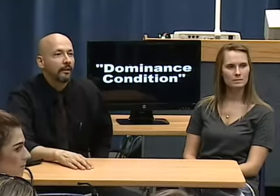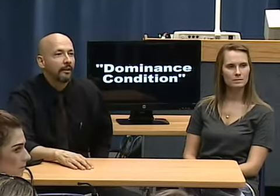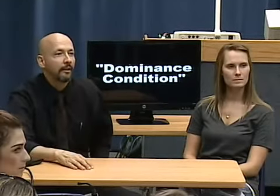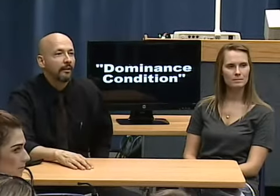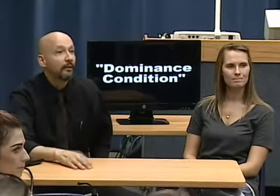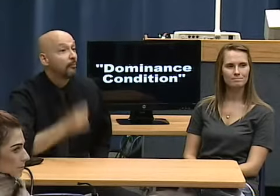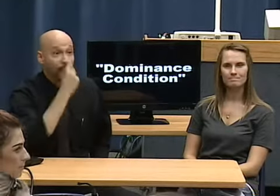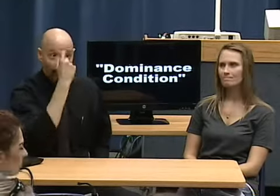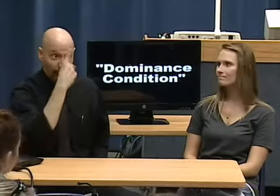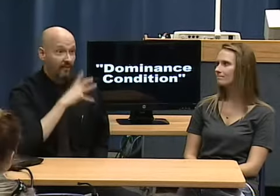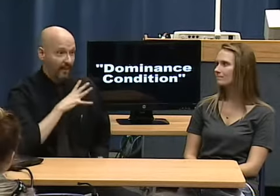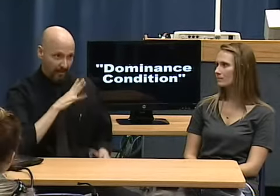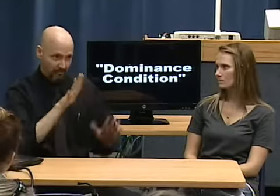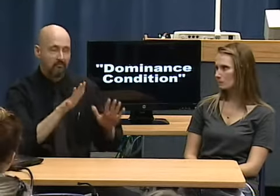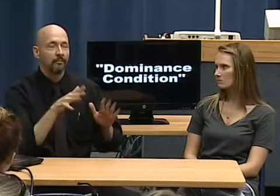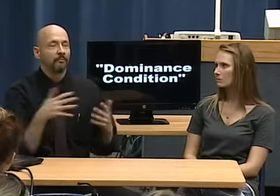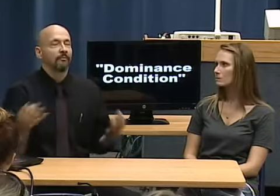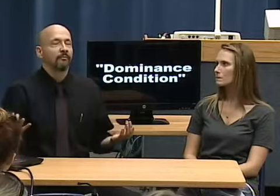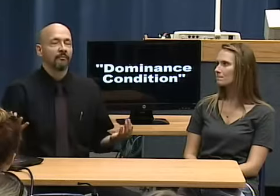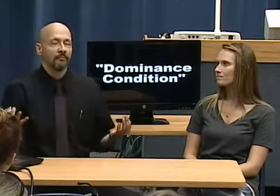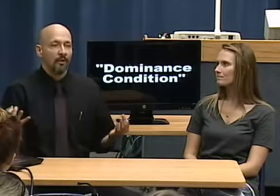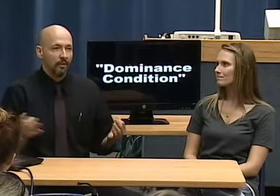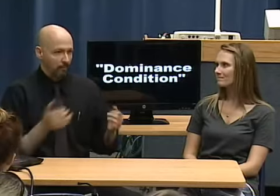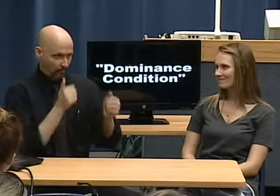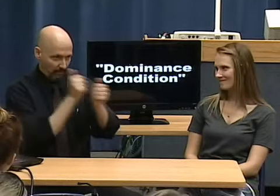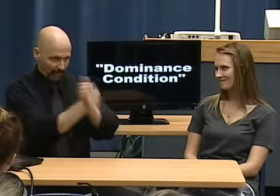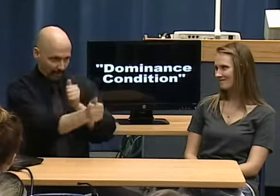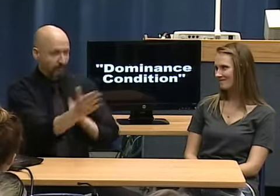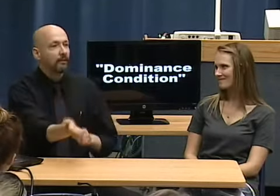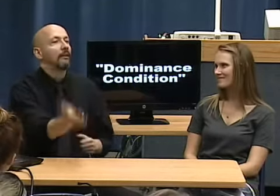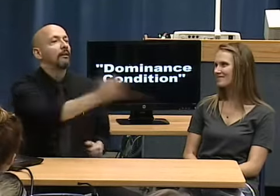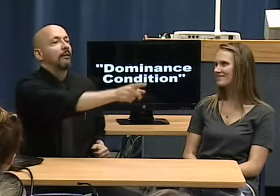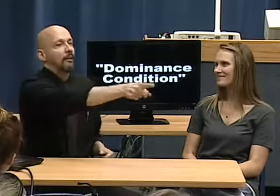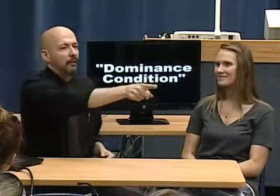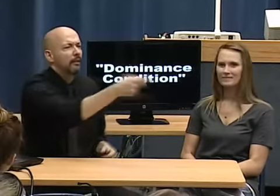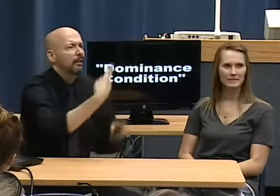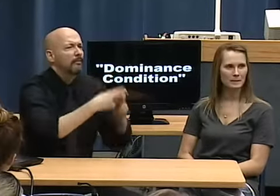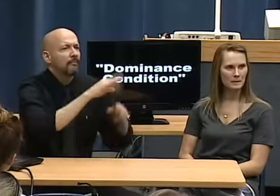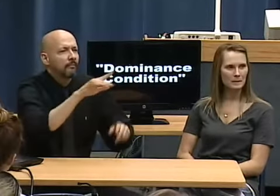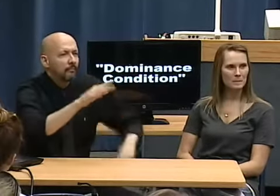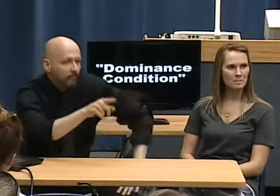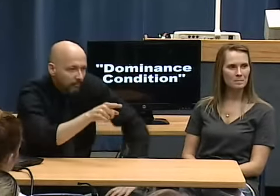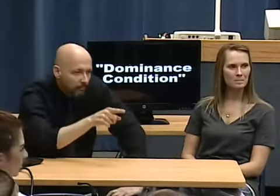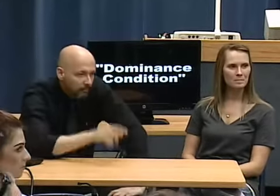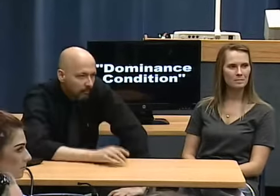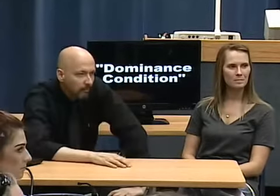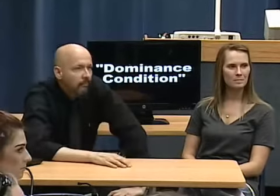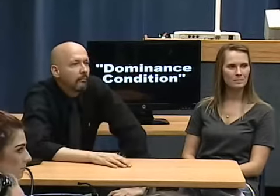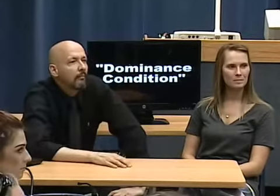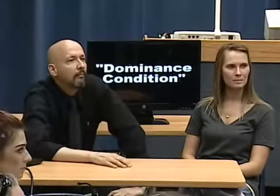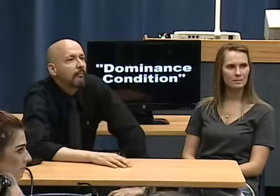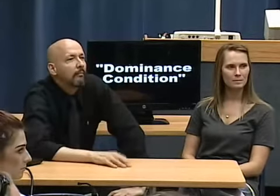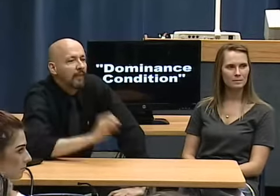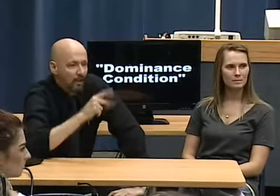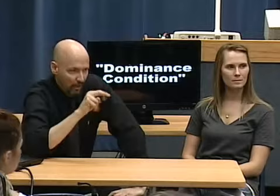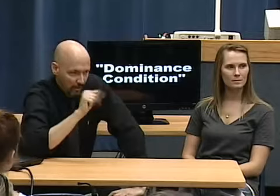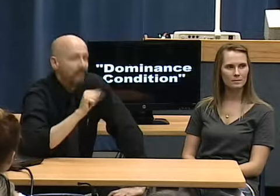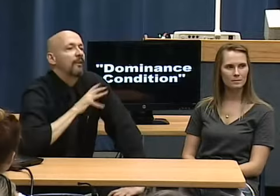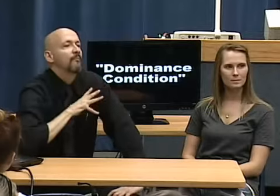You don't understand? That's fine. Take a breath. You can pass to the next person. You, what's your name? Spell it. Karen.